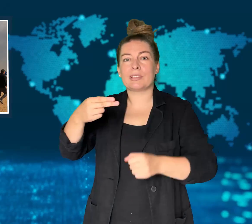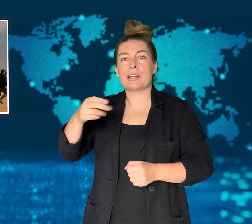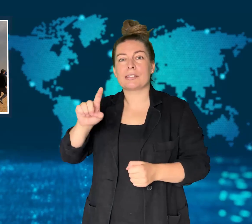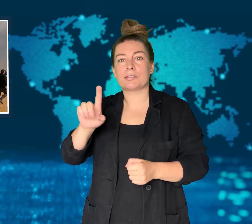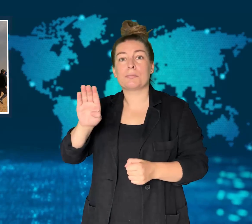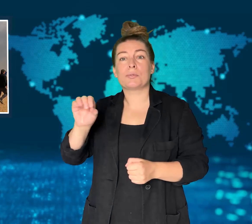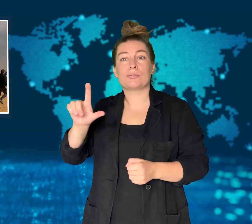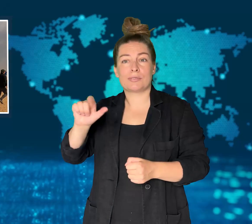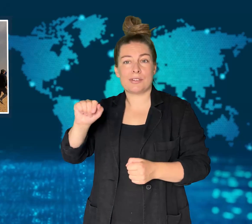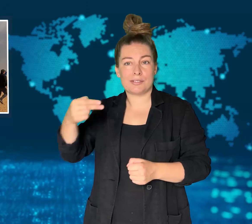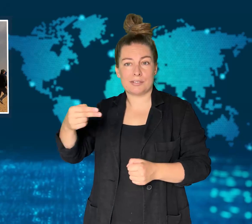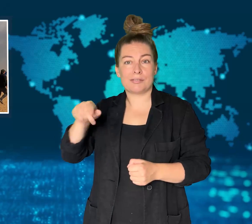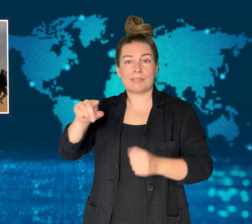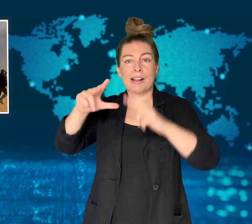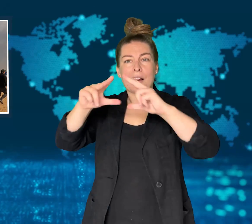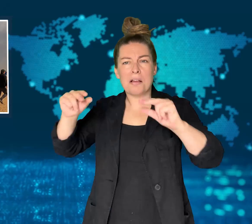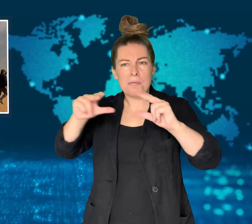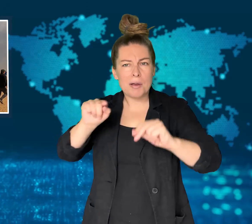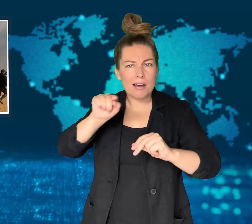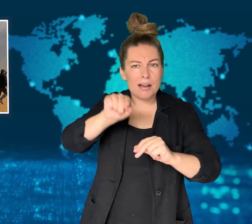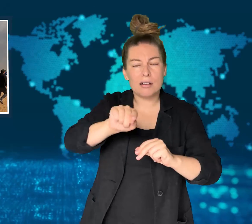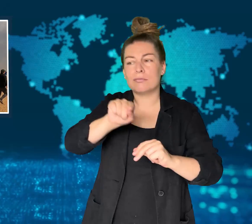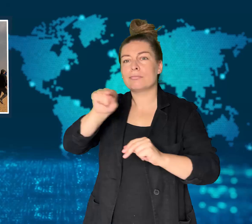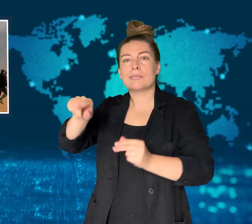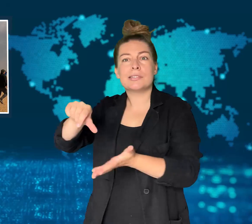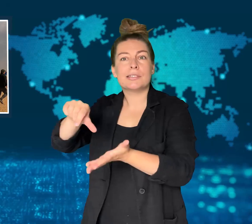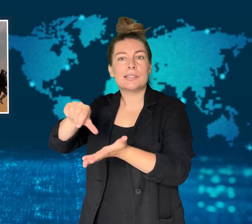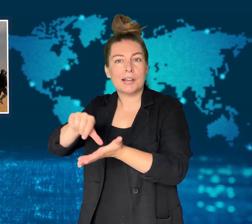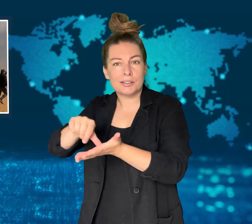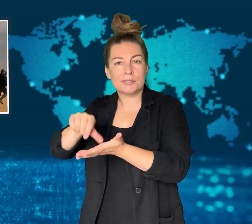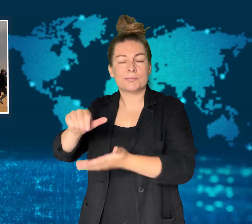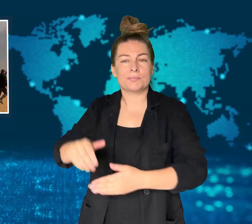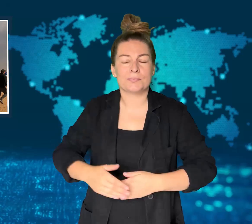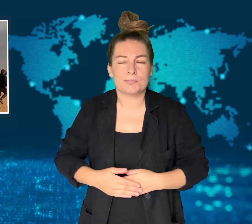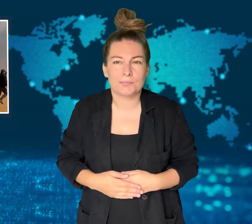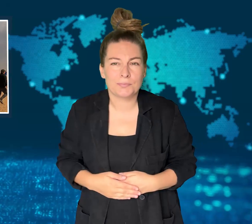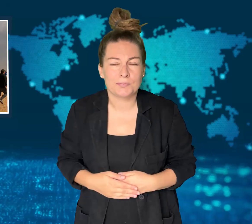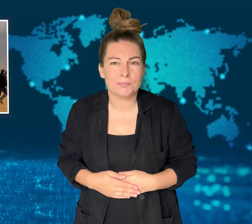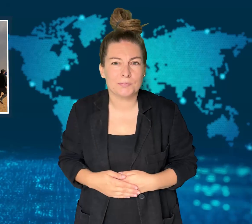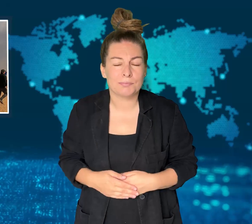Last Wednesday, Iran blamed Israel for the assassination of